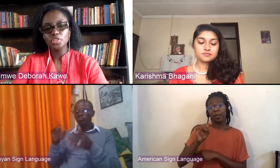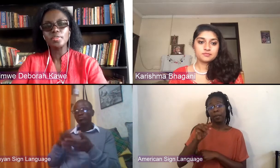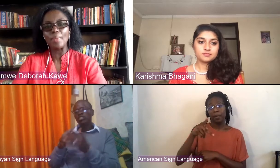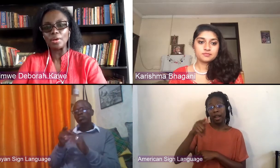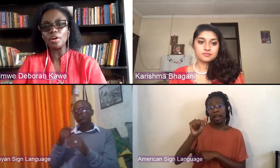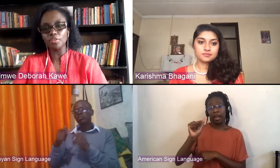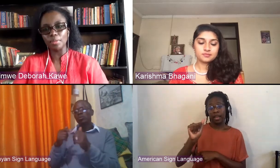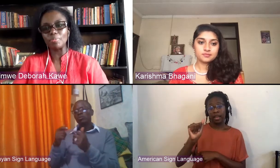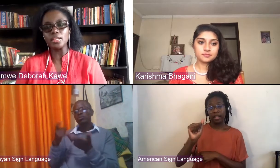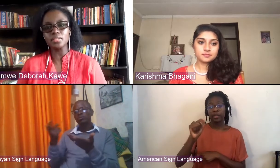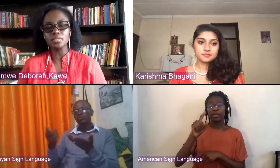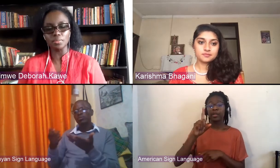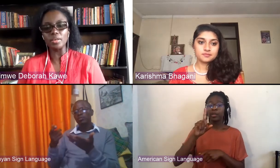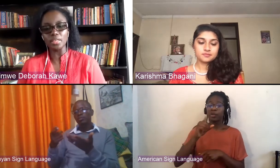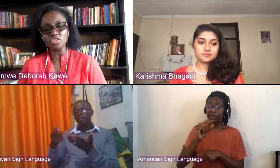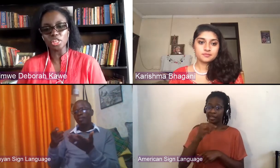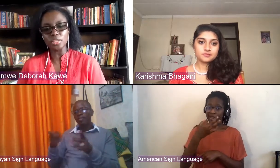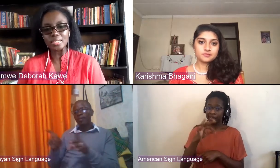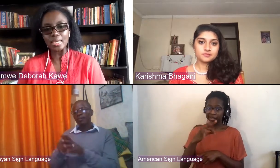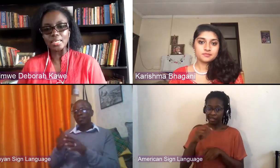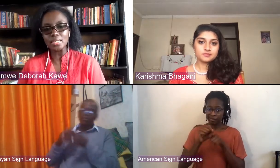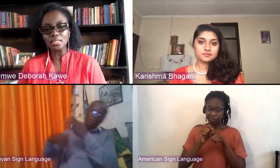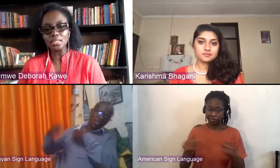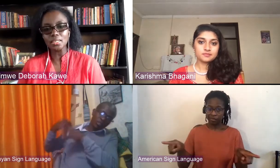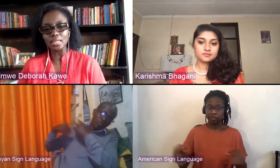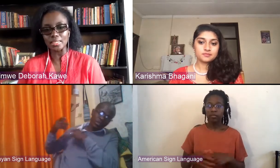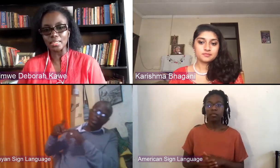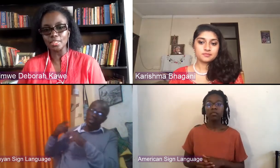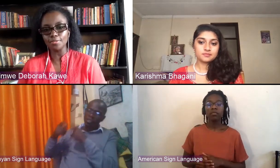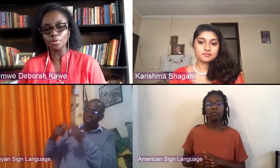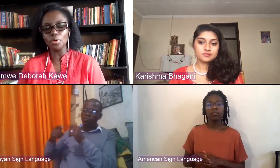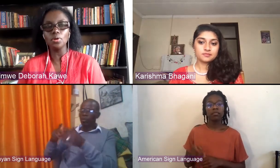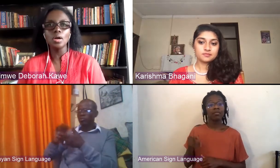so the background of the play is the Rwandan genocide in 1994.